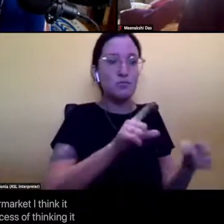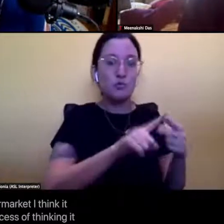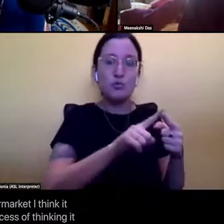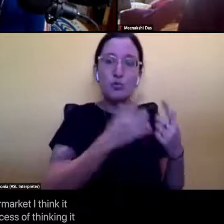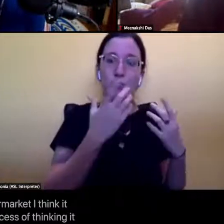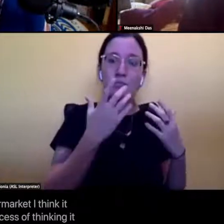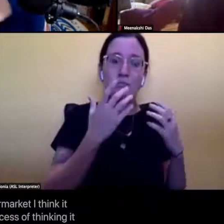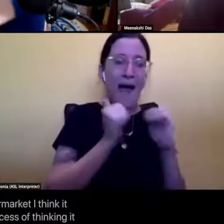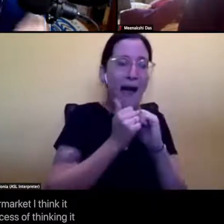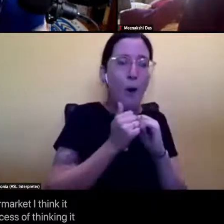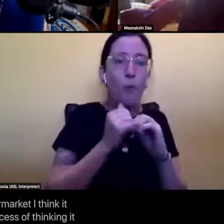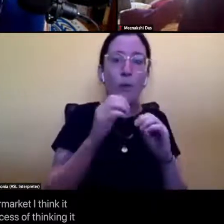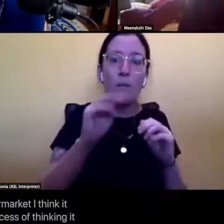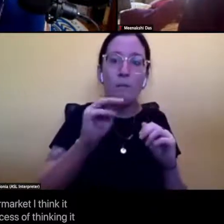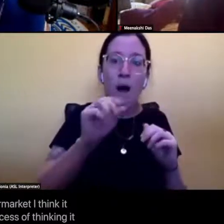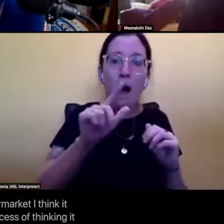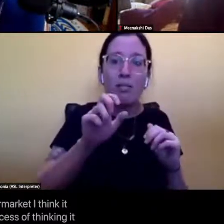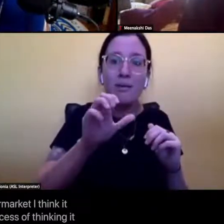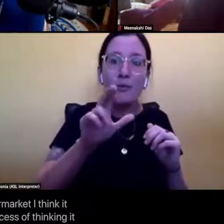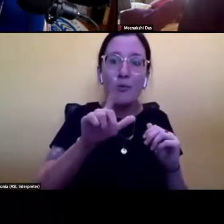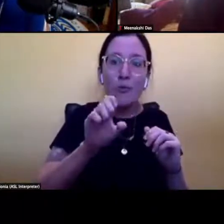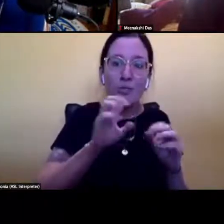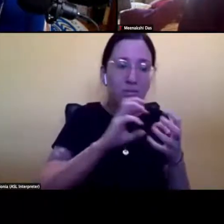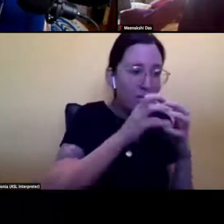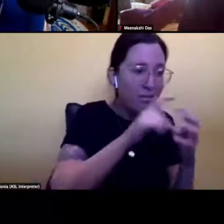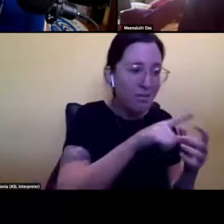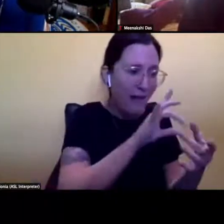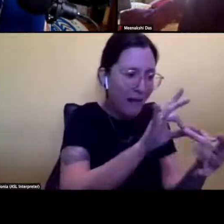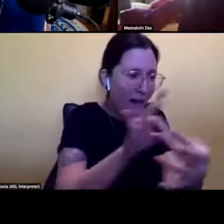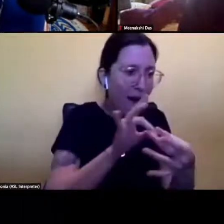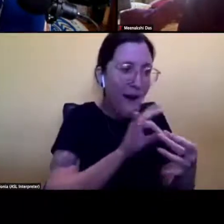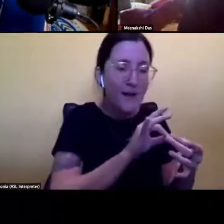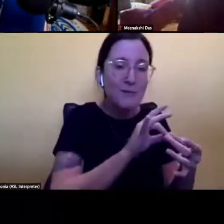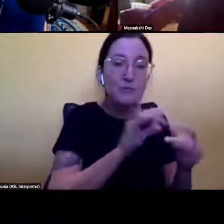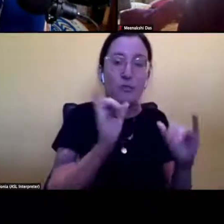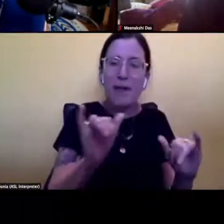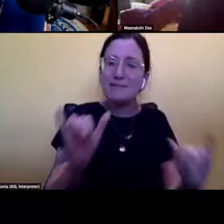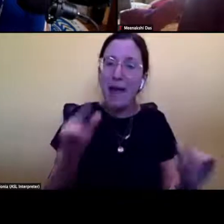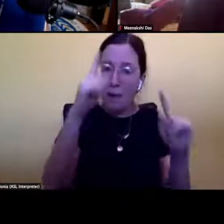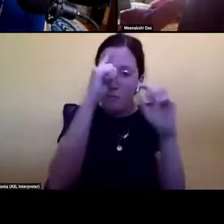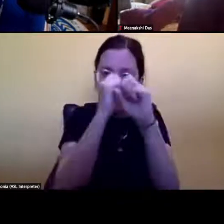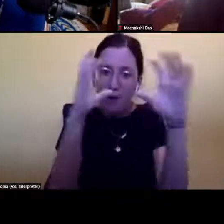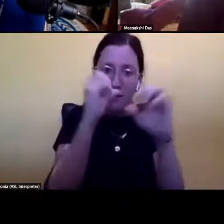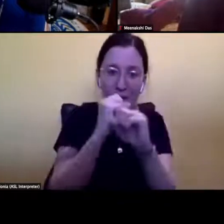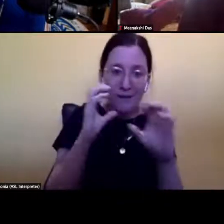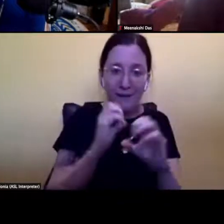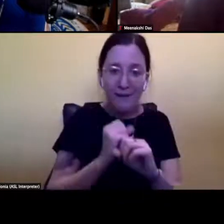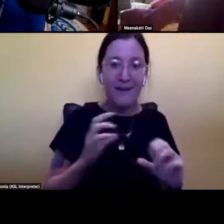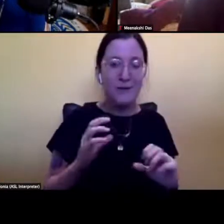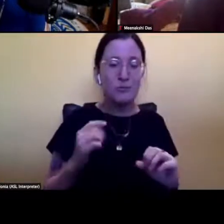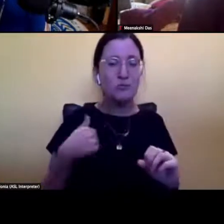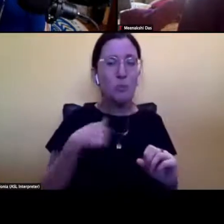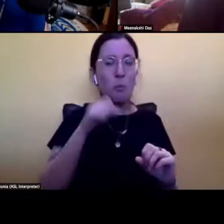So we can take distances in feet and miles and convert them into leaders and kilometers and